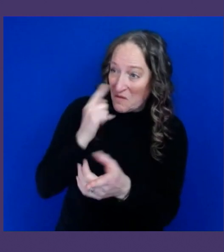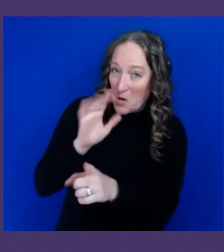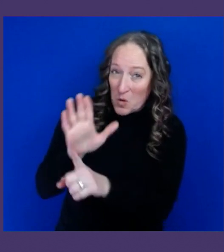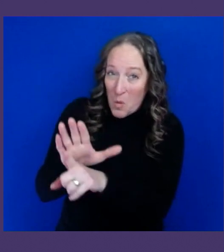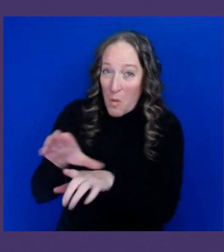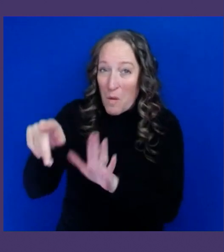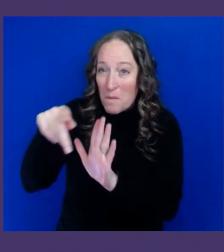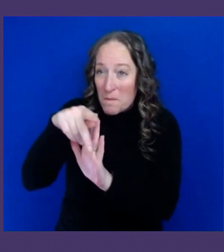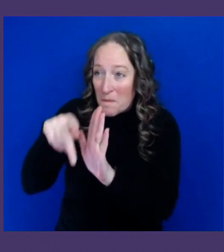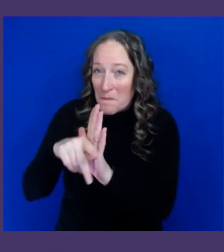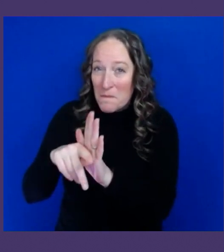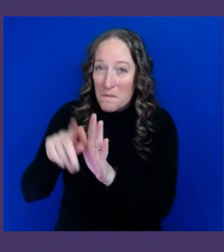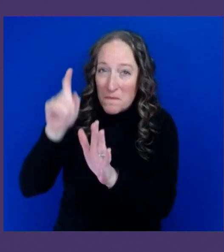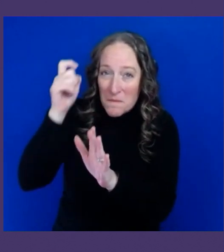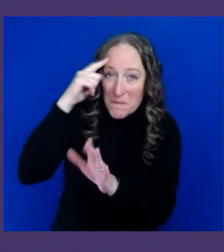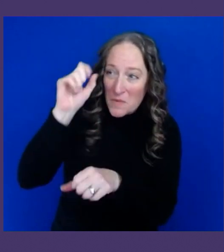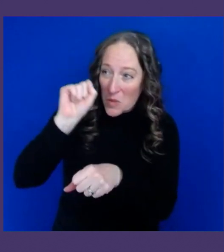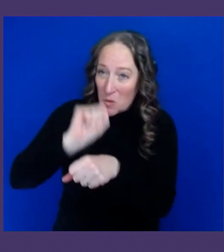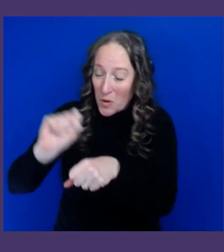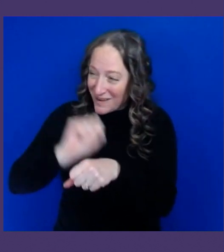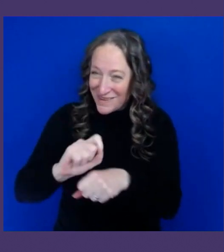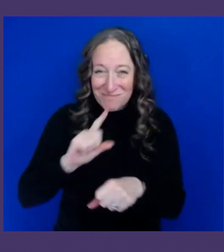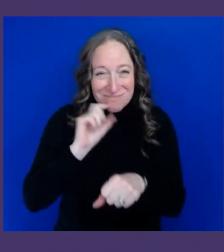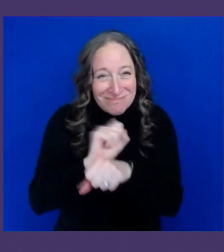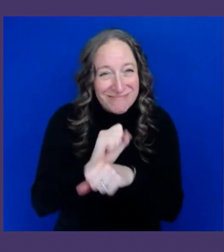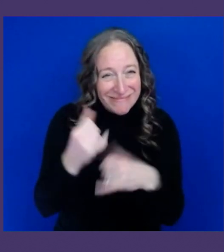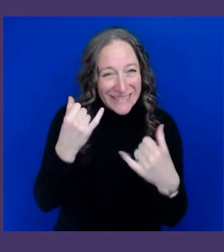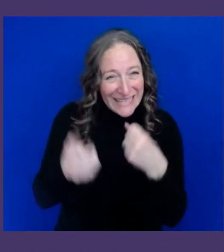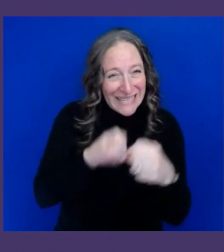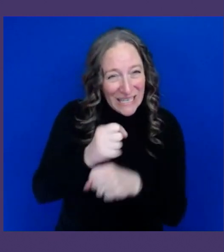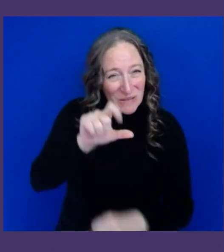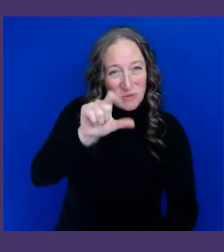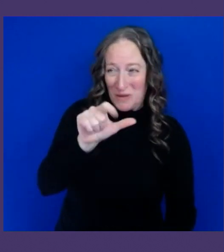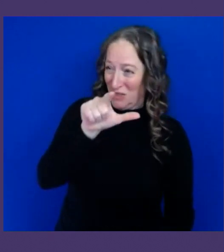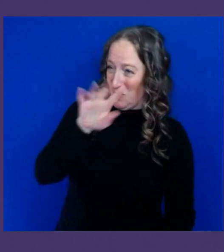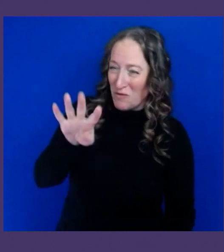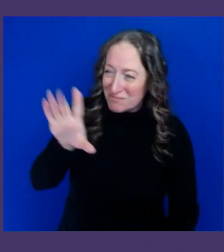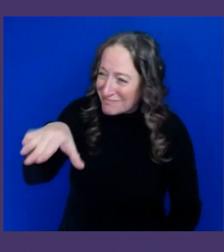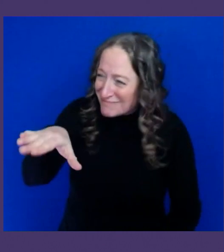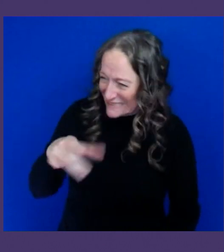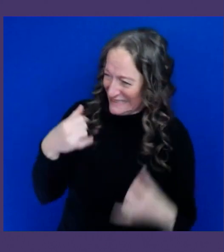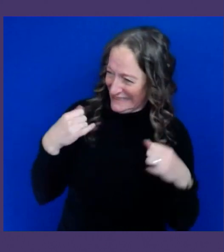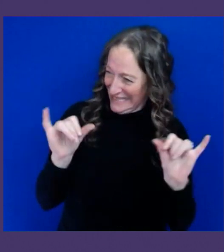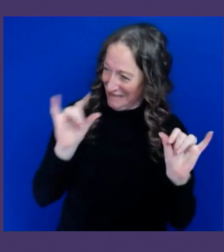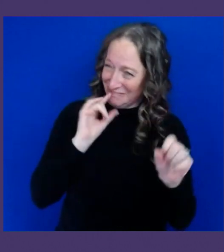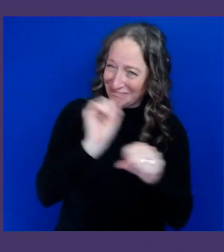In 2024, is disability bias still this big of a challenge to creating